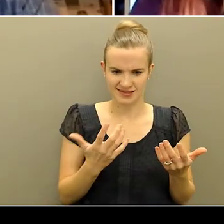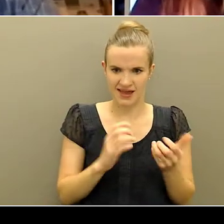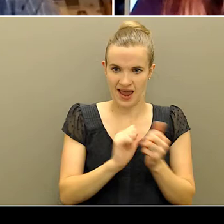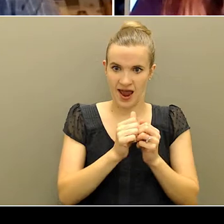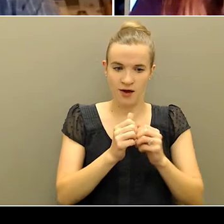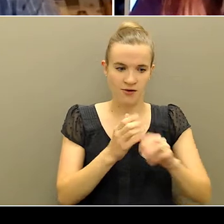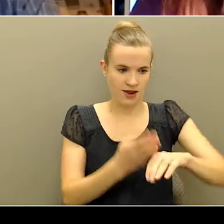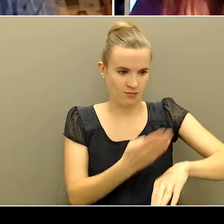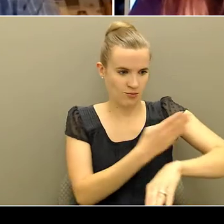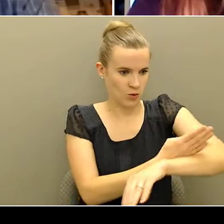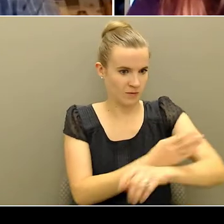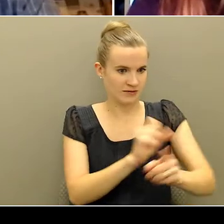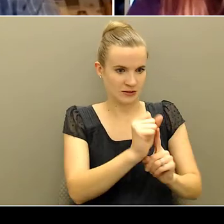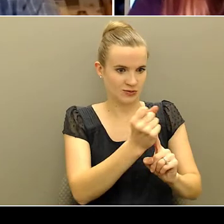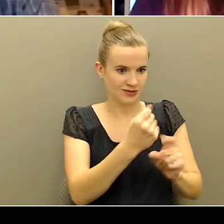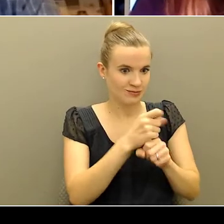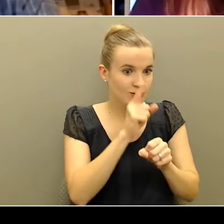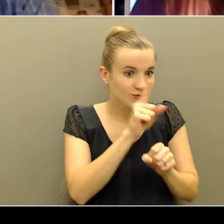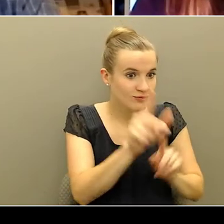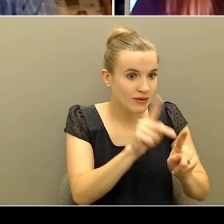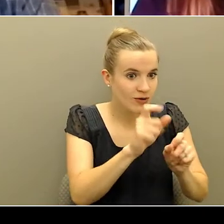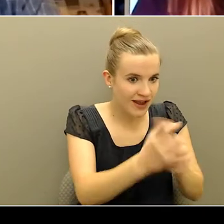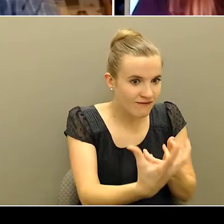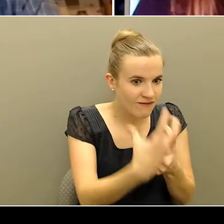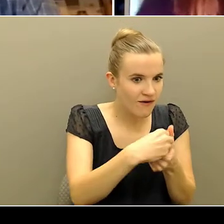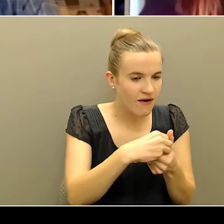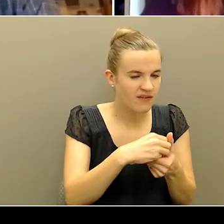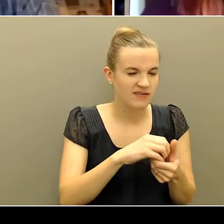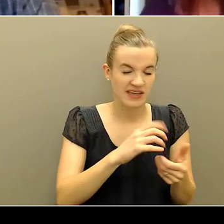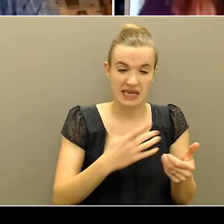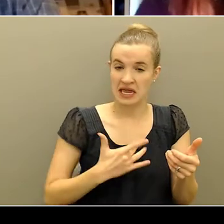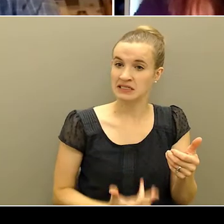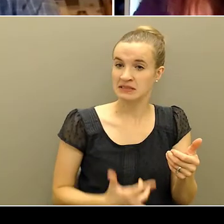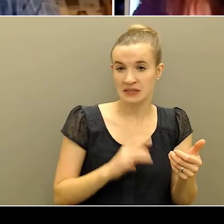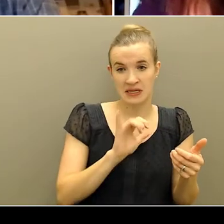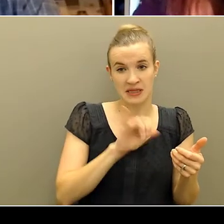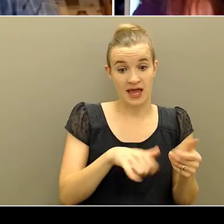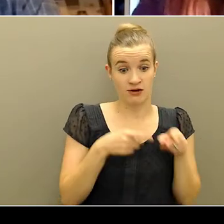instant. Where as, you know, the accessibility ADA, ADA guidelines, you